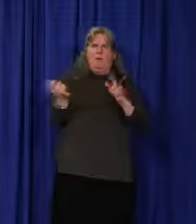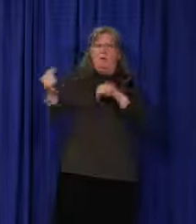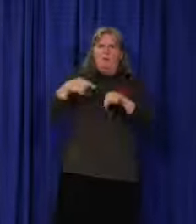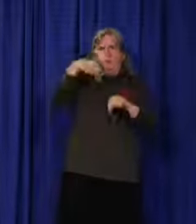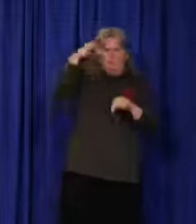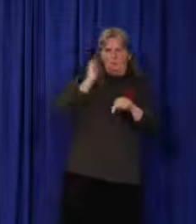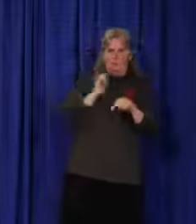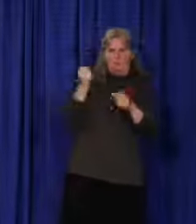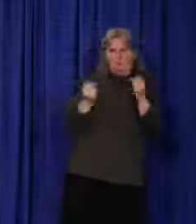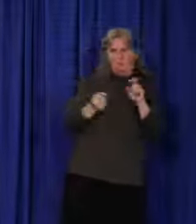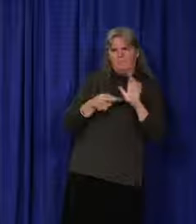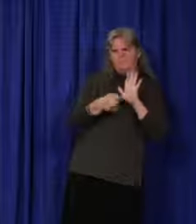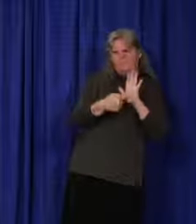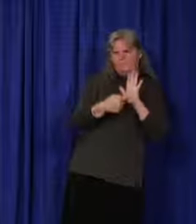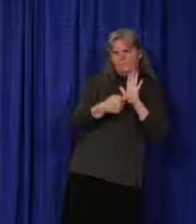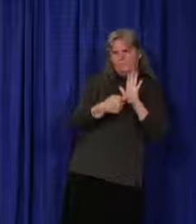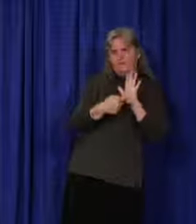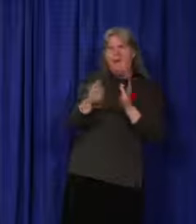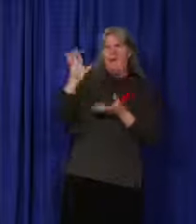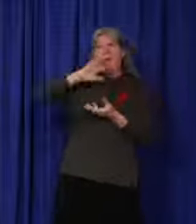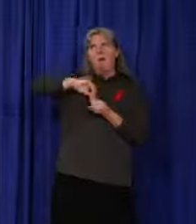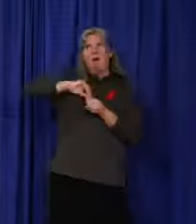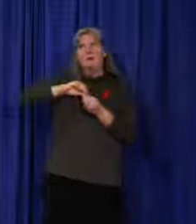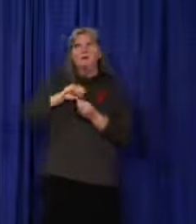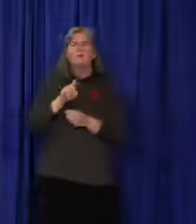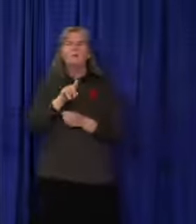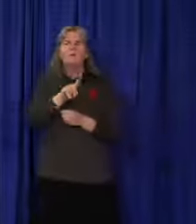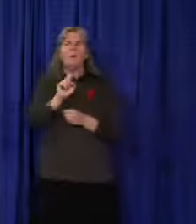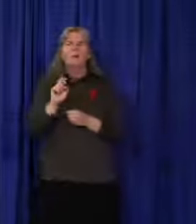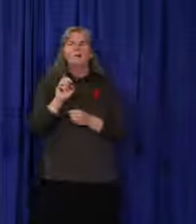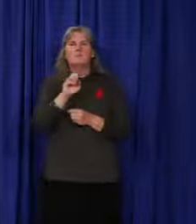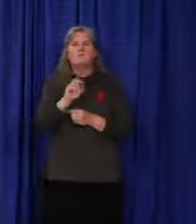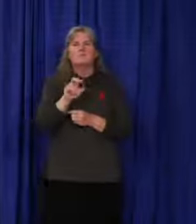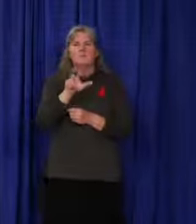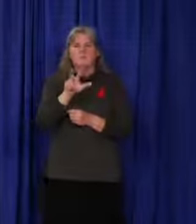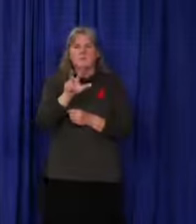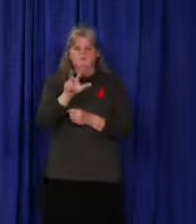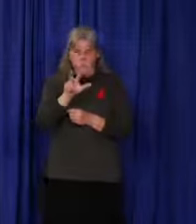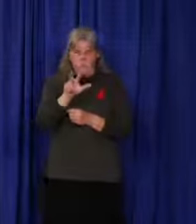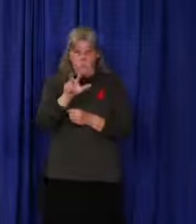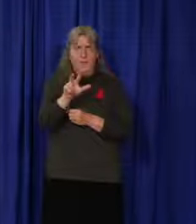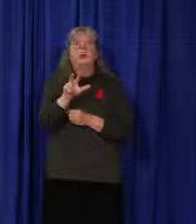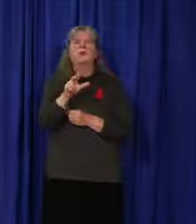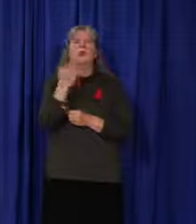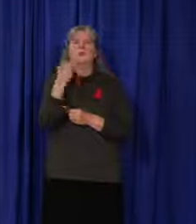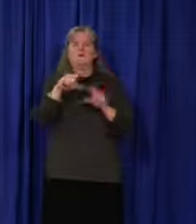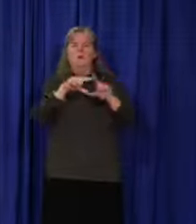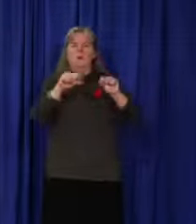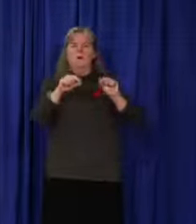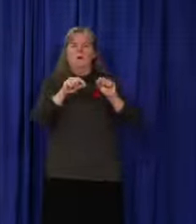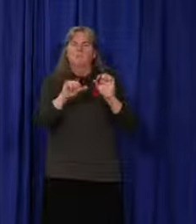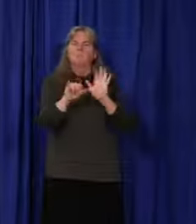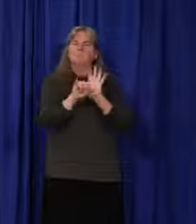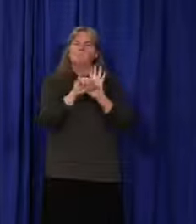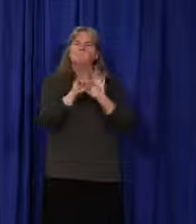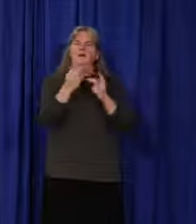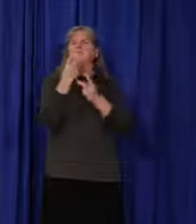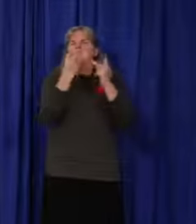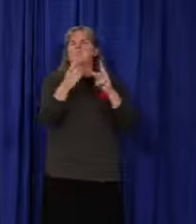to maintain physical distancing and avoid large gatherings indoors. Recent events in the Okanagan, in Alberta, and elsewhere should